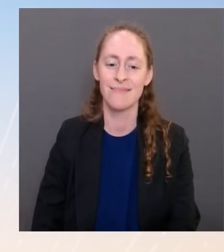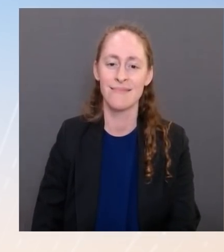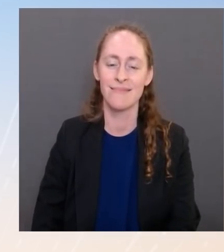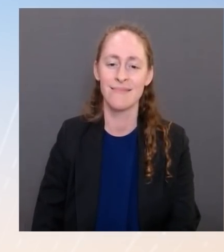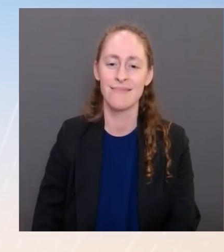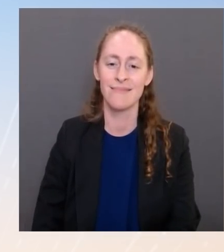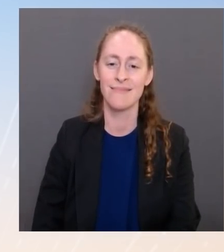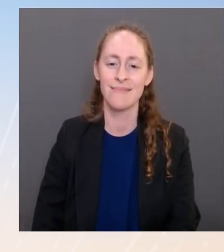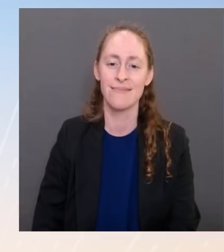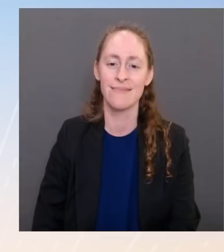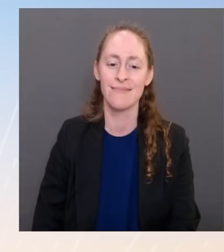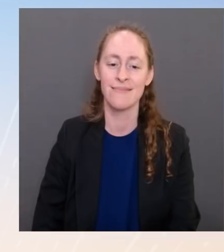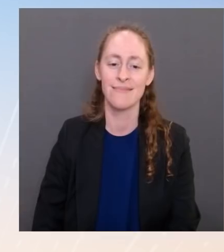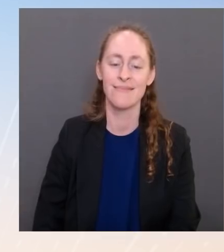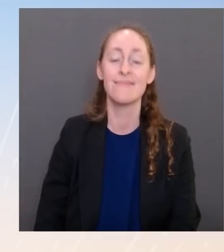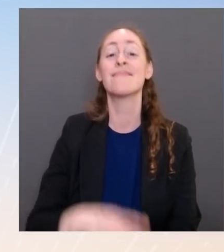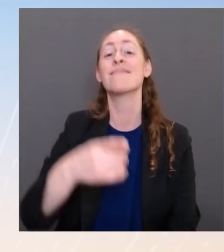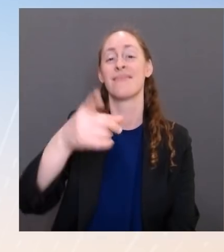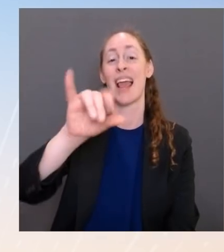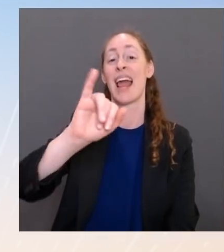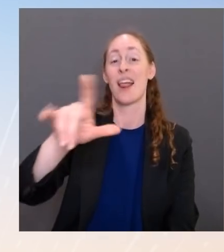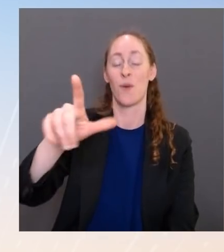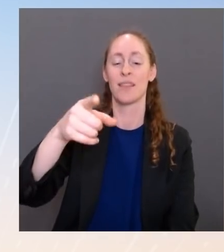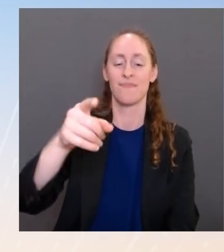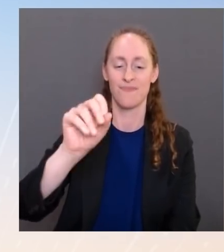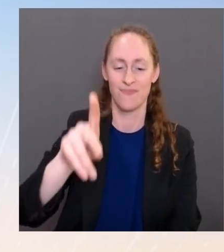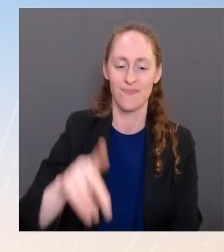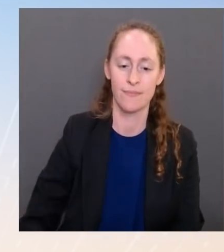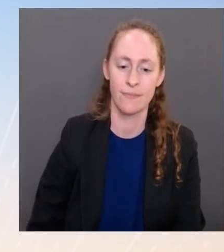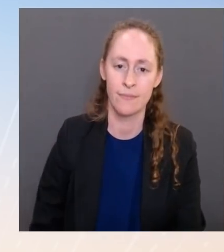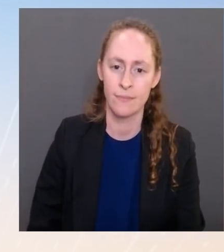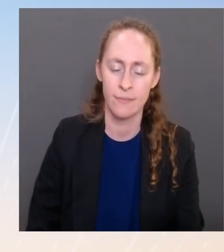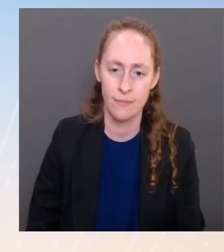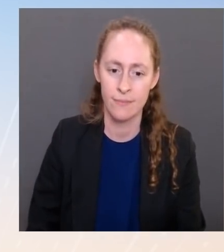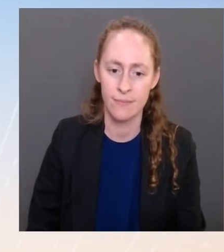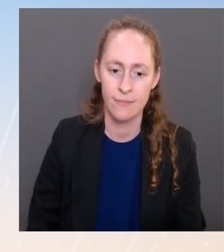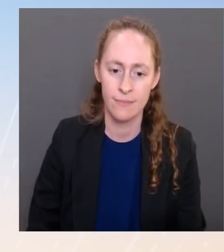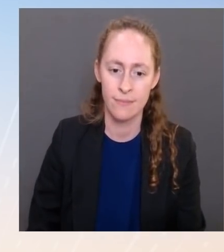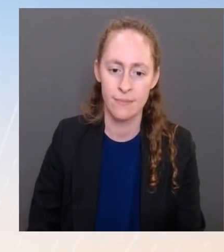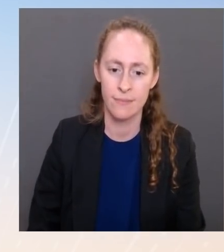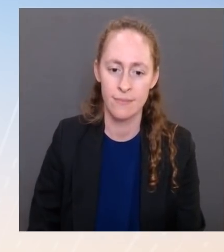The Press: Okay, so on his visit to Kankakee and Chicago, I have noticed, as others have, that --